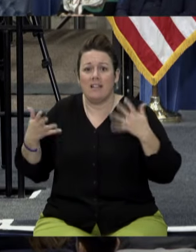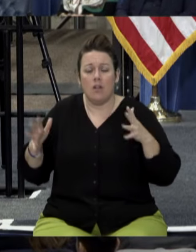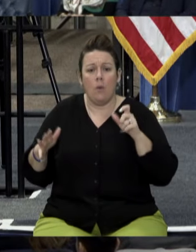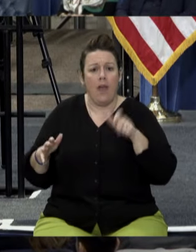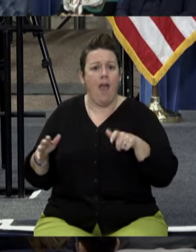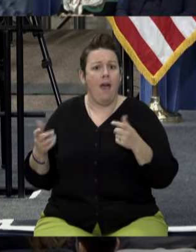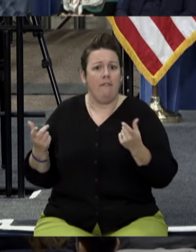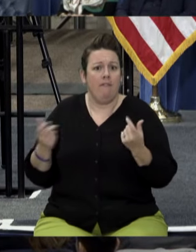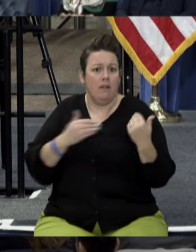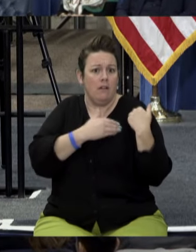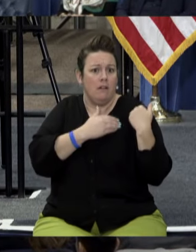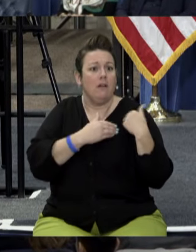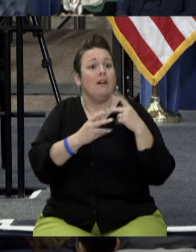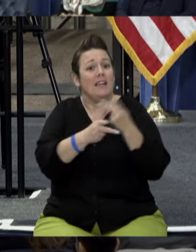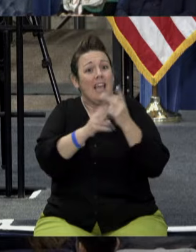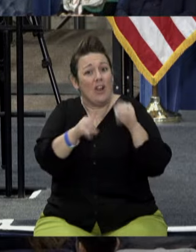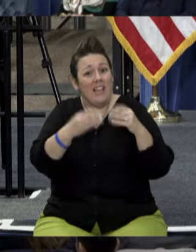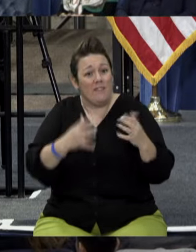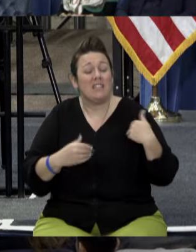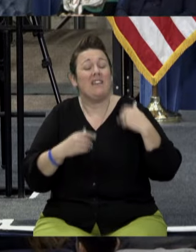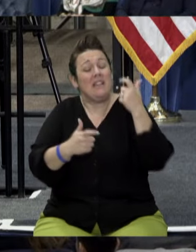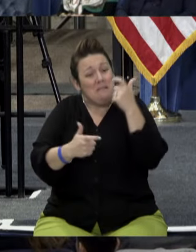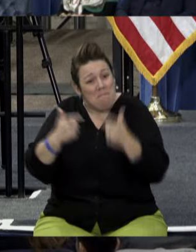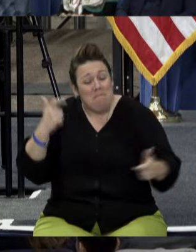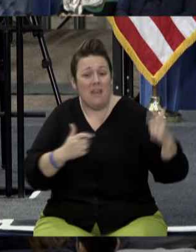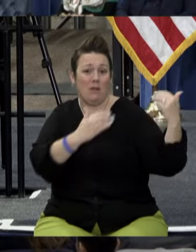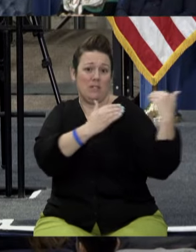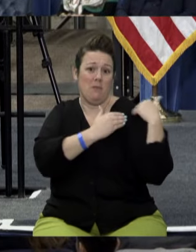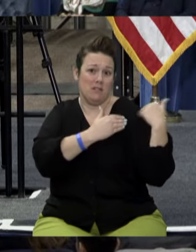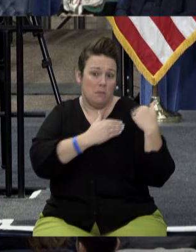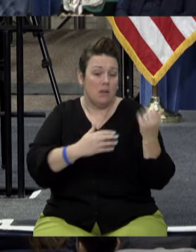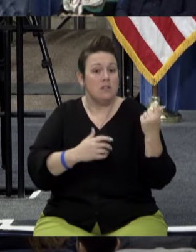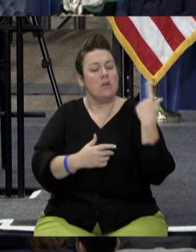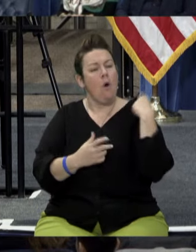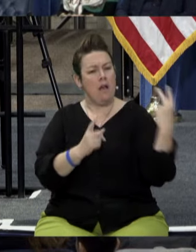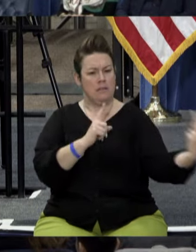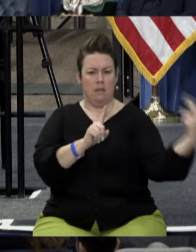Caregivers have a big responsibility. So when I looked at that from the VA perspective, I started